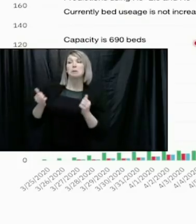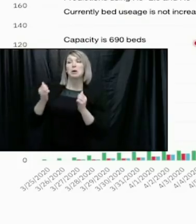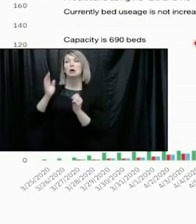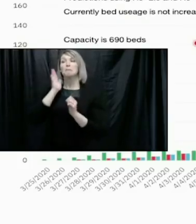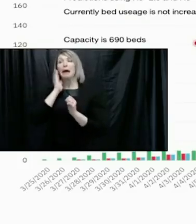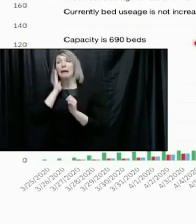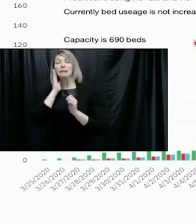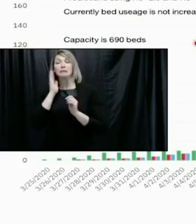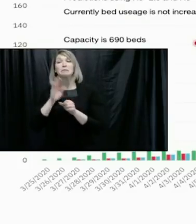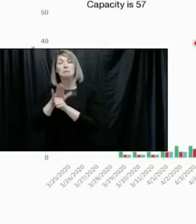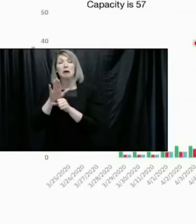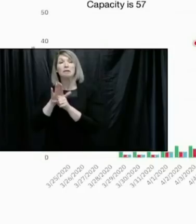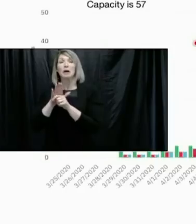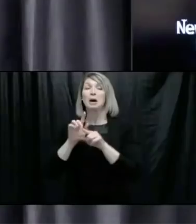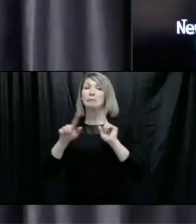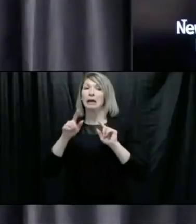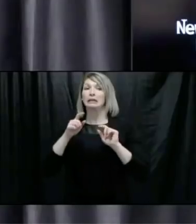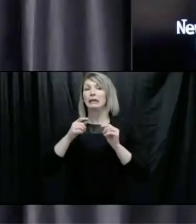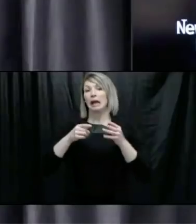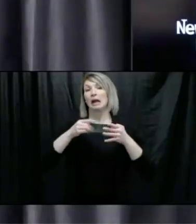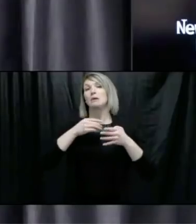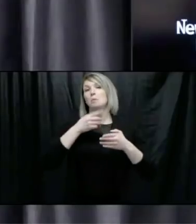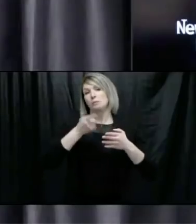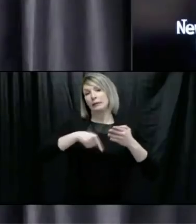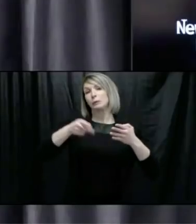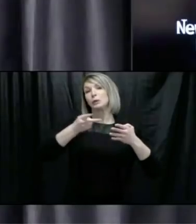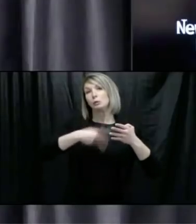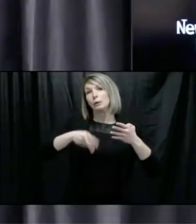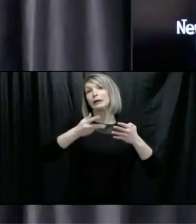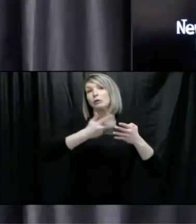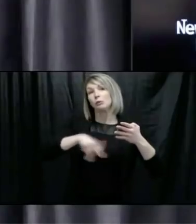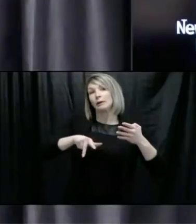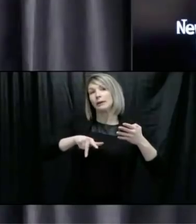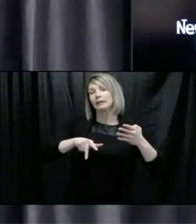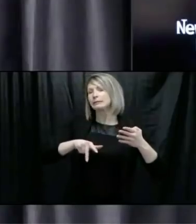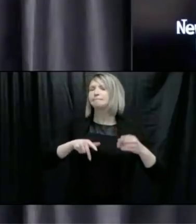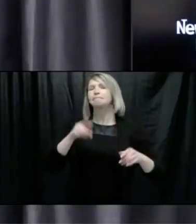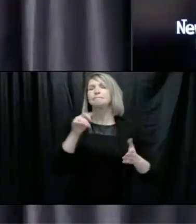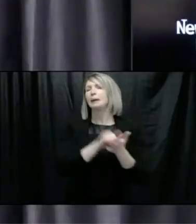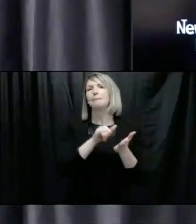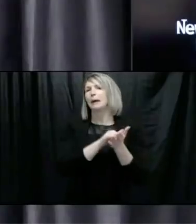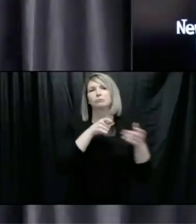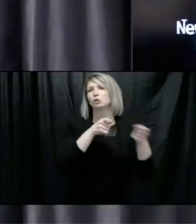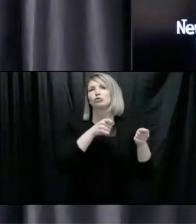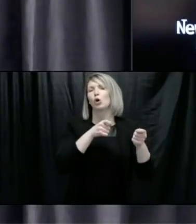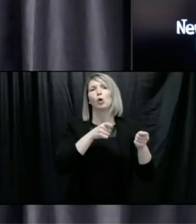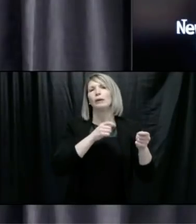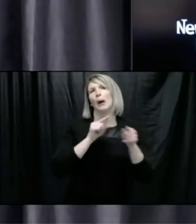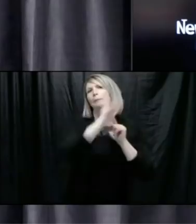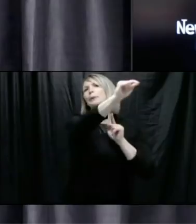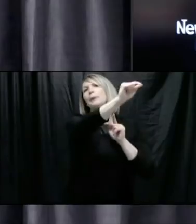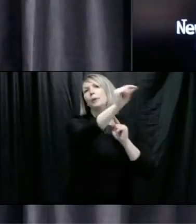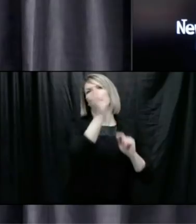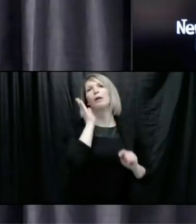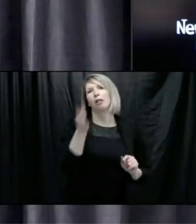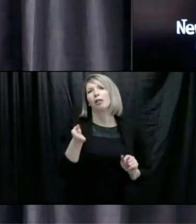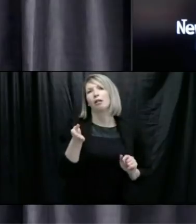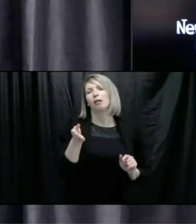HOSPITALIZATION BEDS, BUT IT'S ONLY A MATTER OF TIME BEFORE IT CATCHES UP TO US. SO LET'S TAKE THE SAME MODEL AND